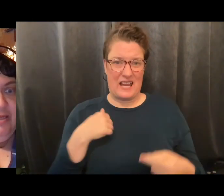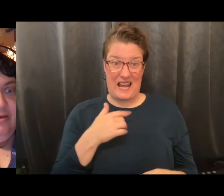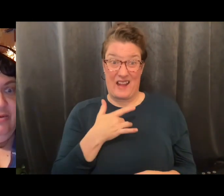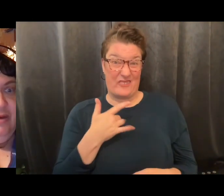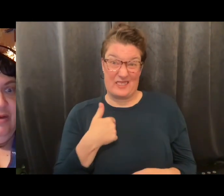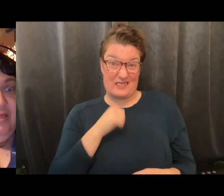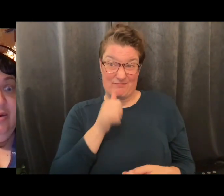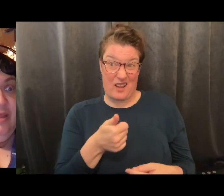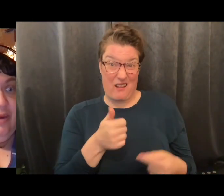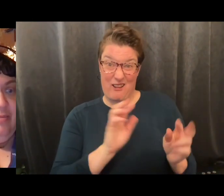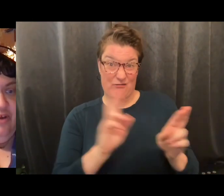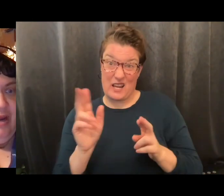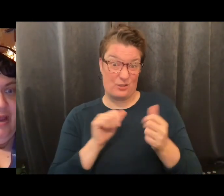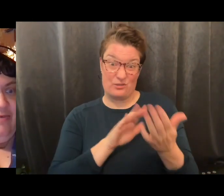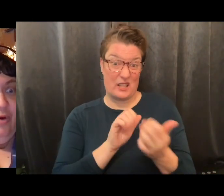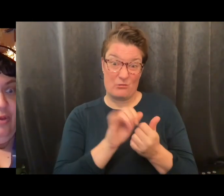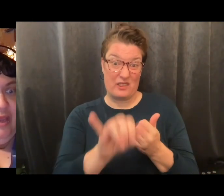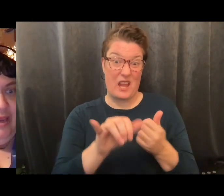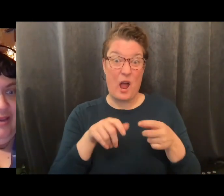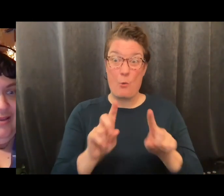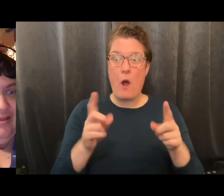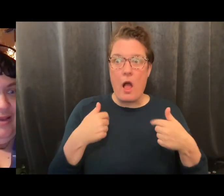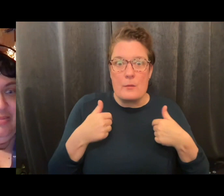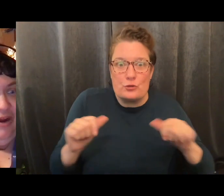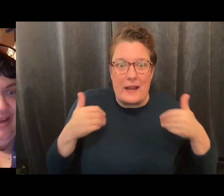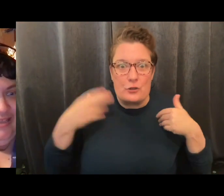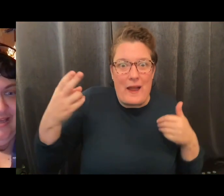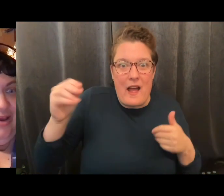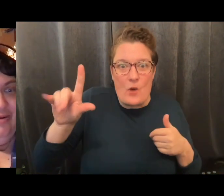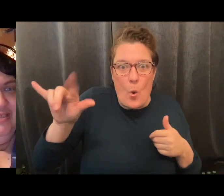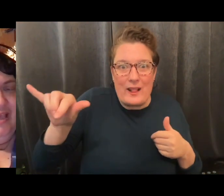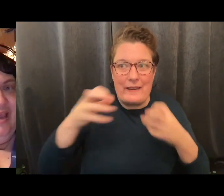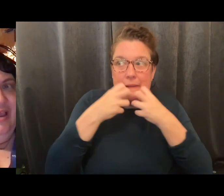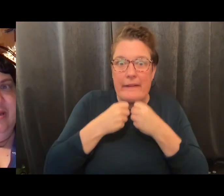to have a holy experience, you know, it's like, it's damaging to our spirits